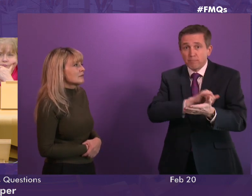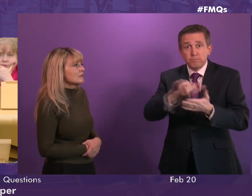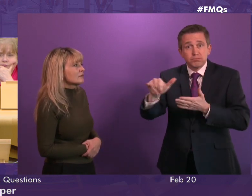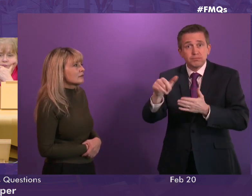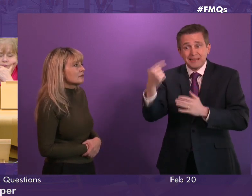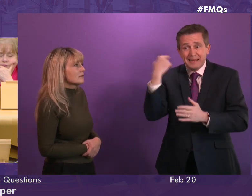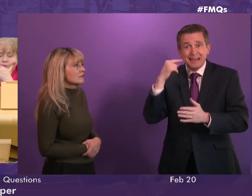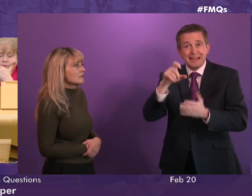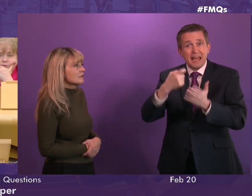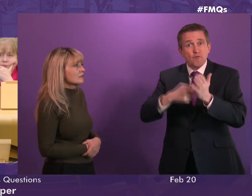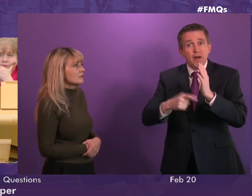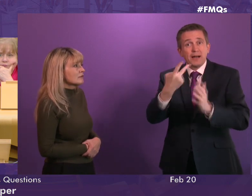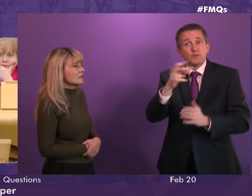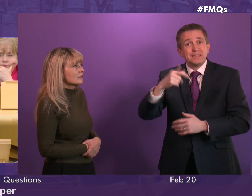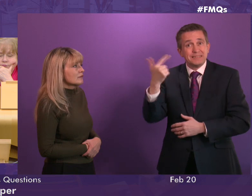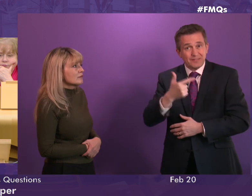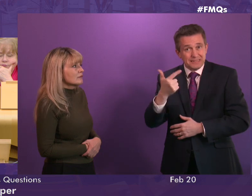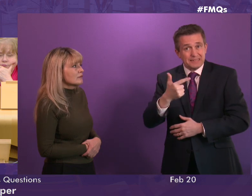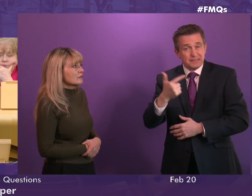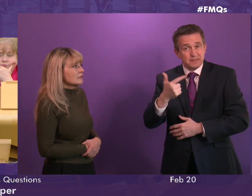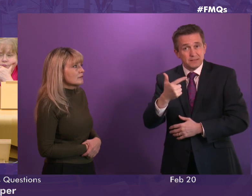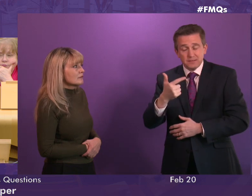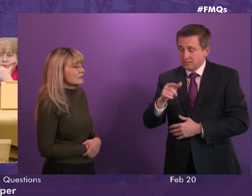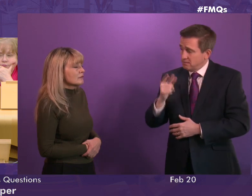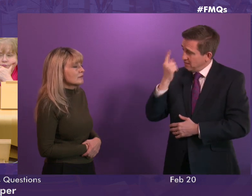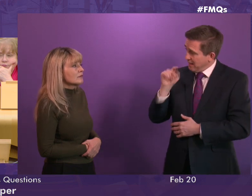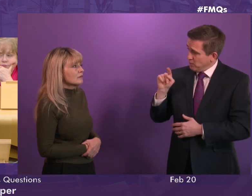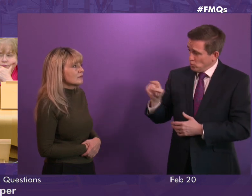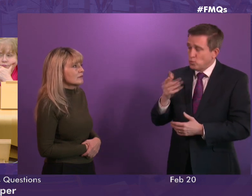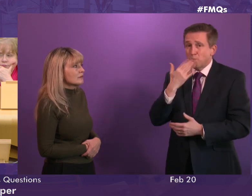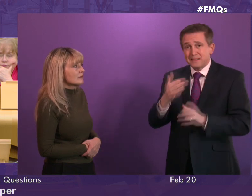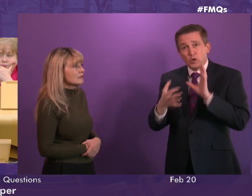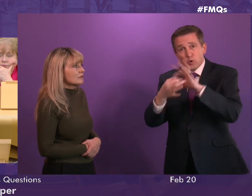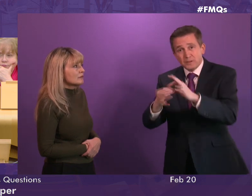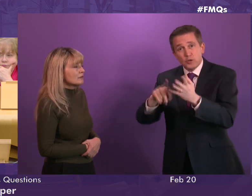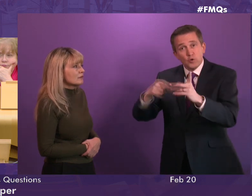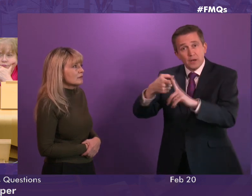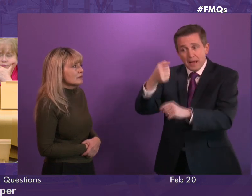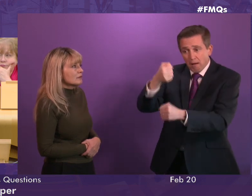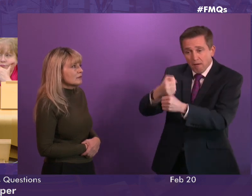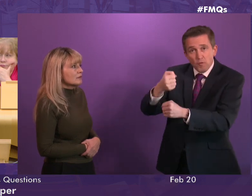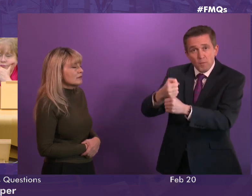November 2017, is the First Minister able to contact the UK Government to help me obtain